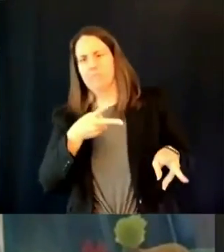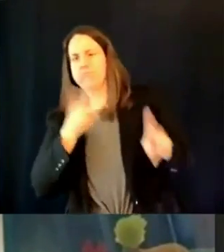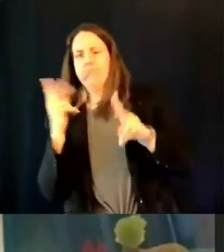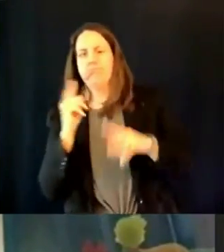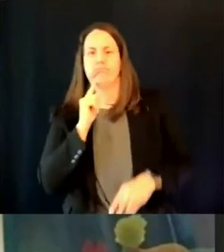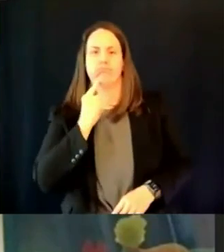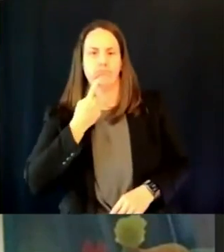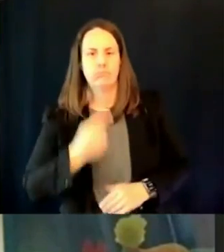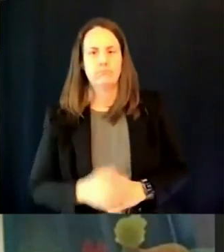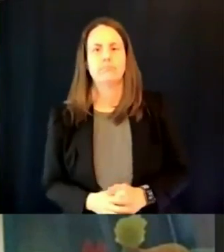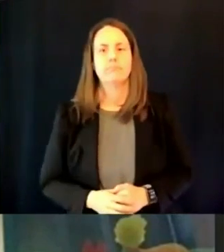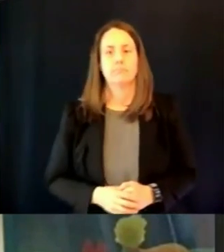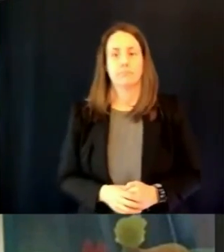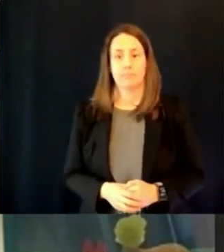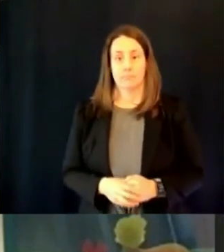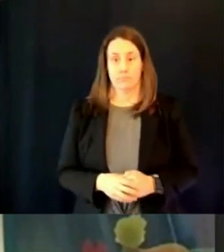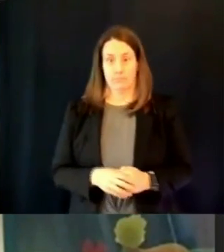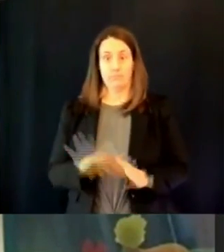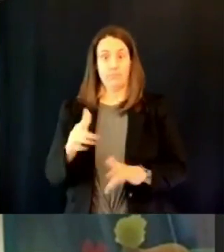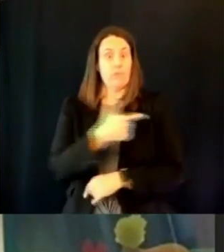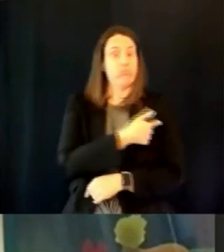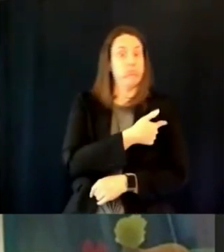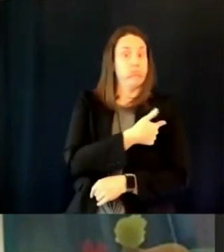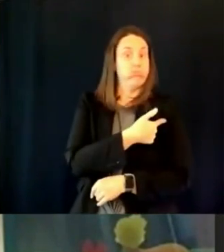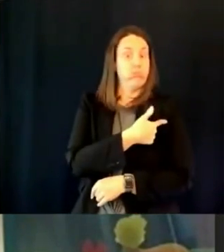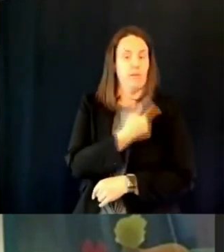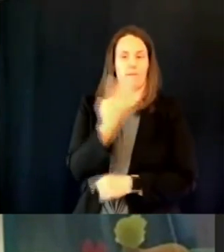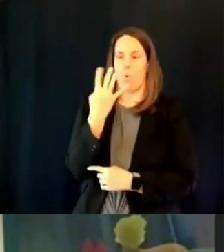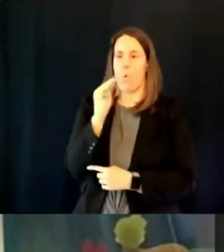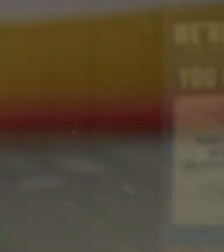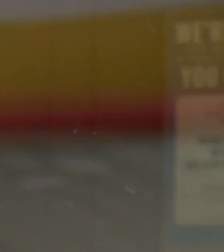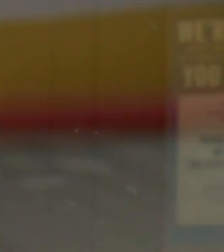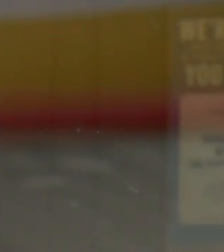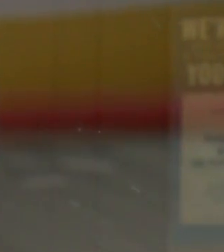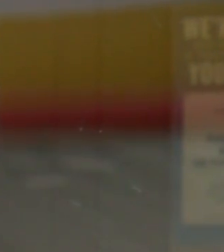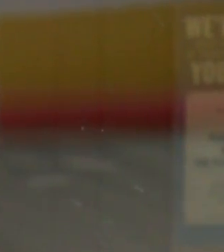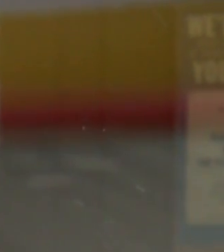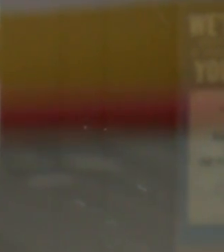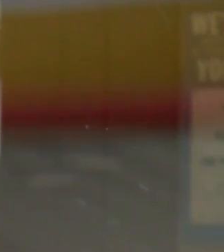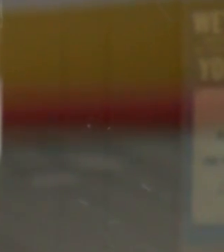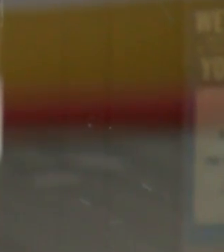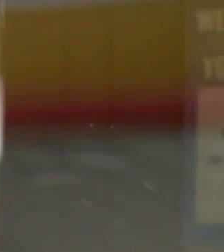OF DOSES ALREADY ADMINISTERED 4 MILLION DOSES DOWN. AND ABOUT ANOTHER 3 MILLION